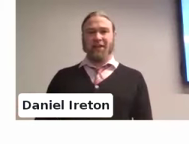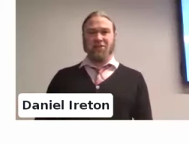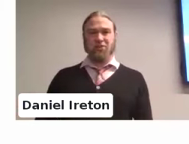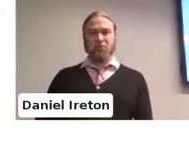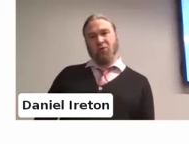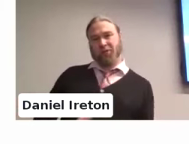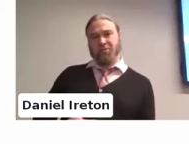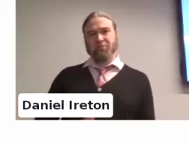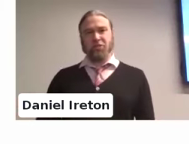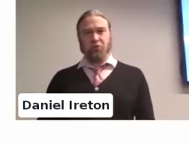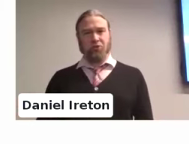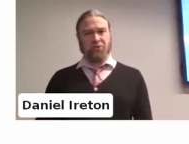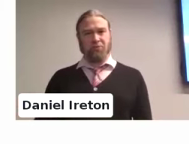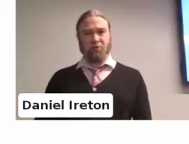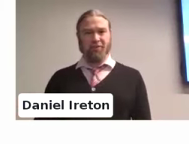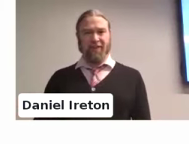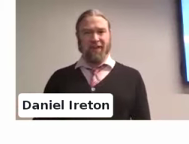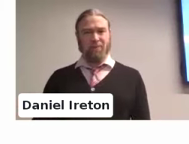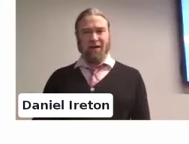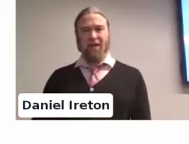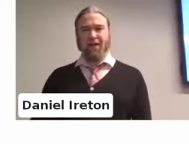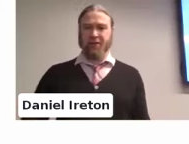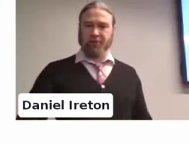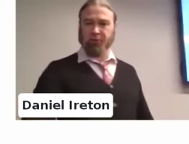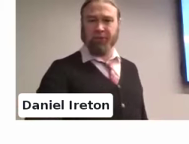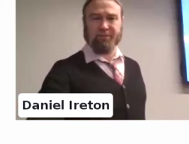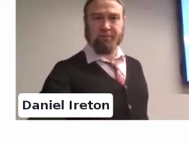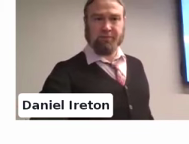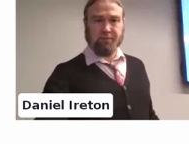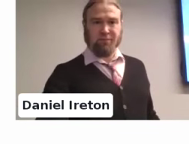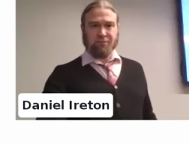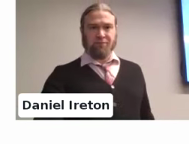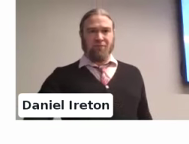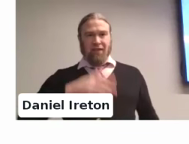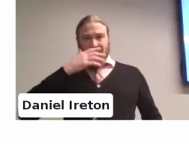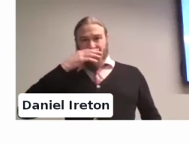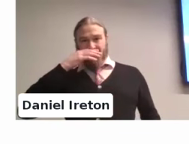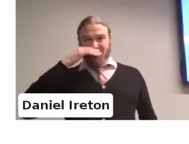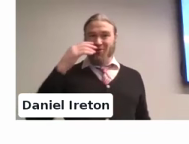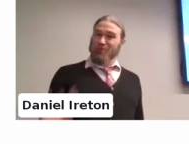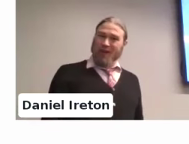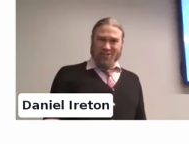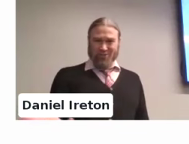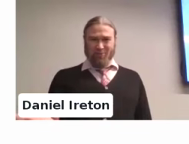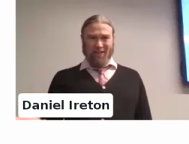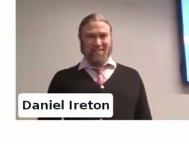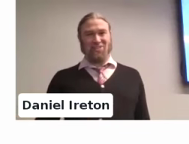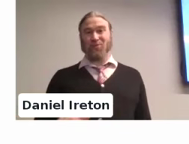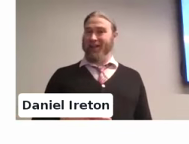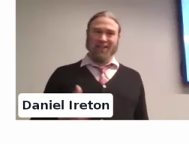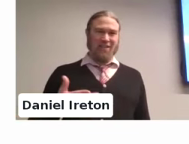Discuss and what are some things you noticed?